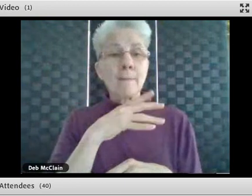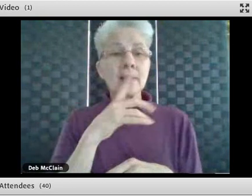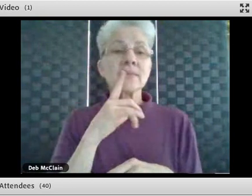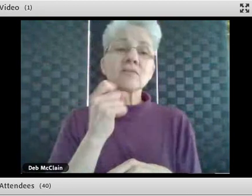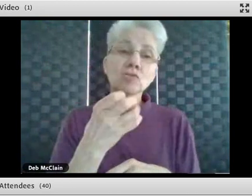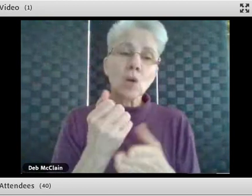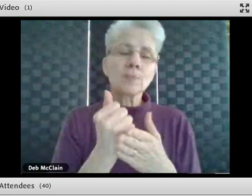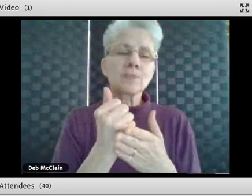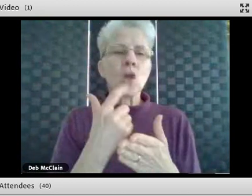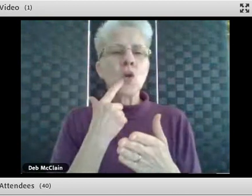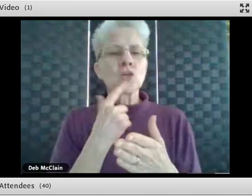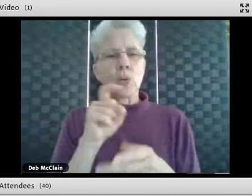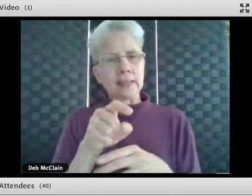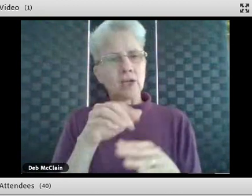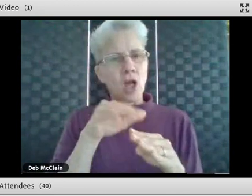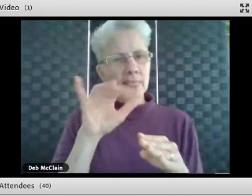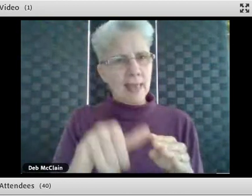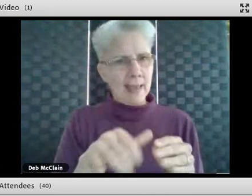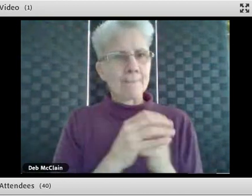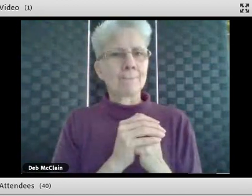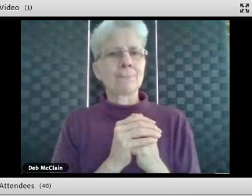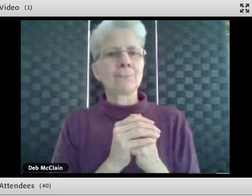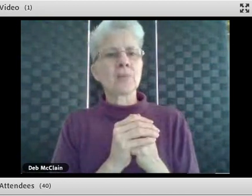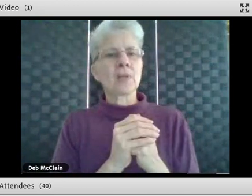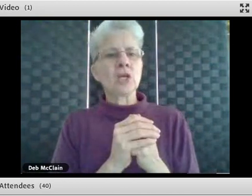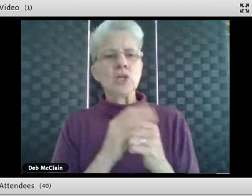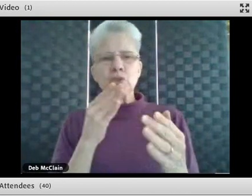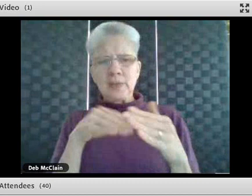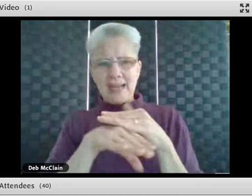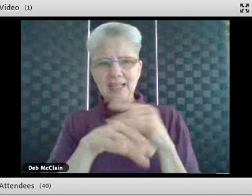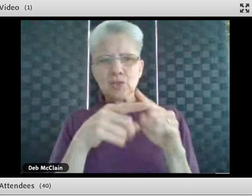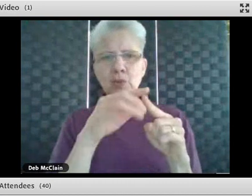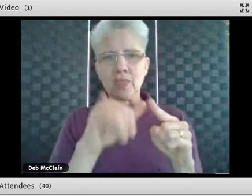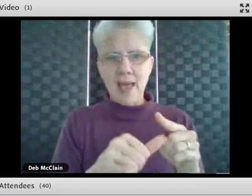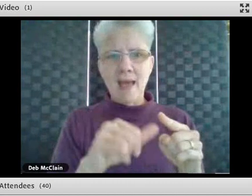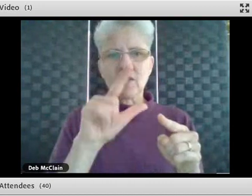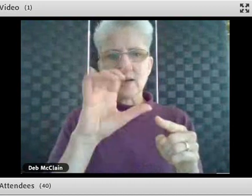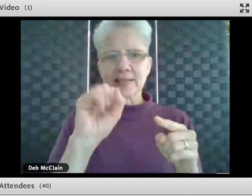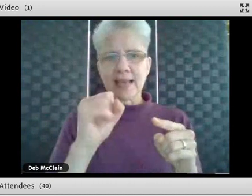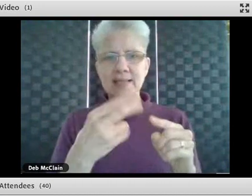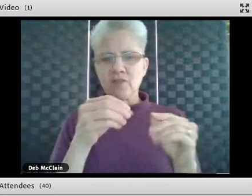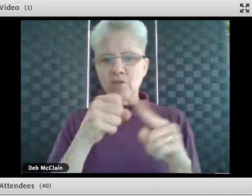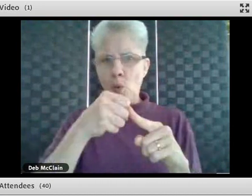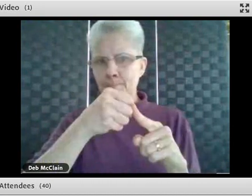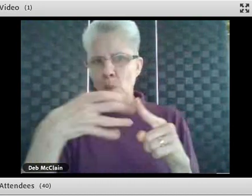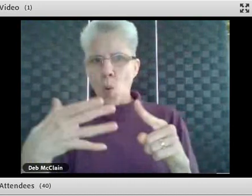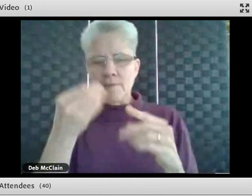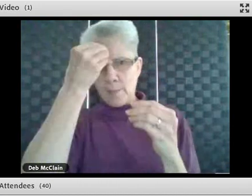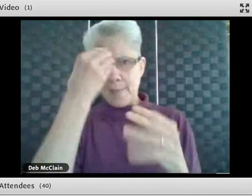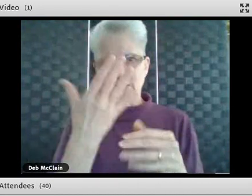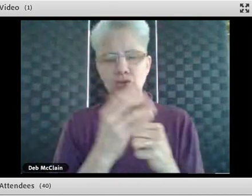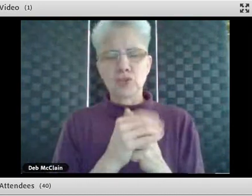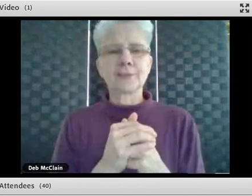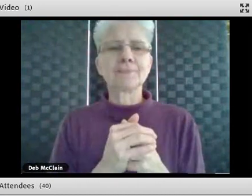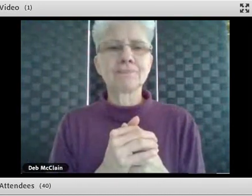so we want to click on that to get to that entry in LCSH for further information. So, there.